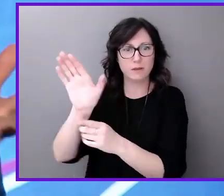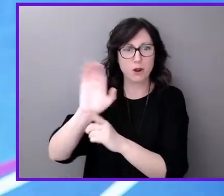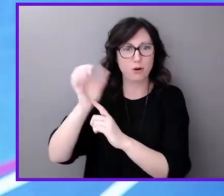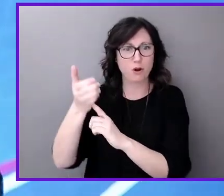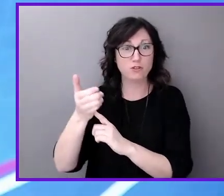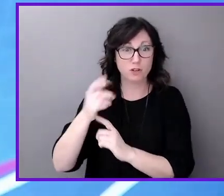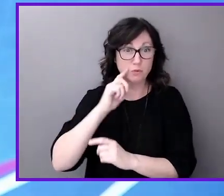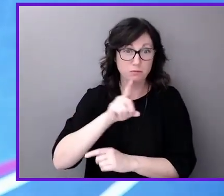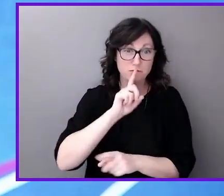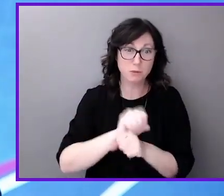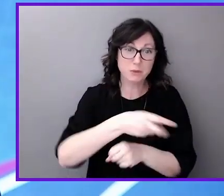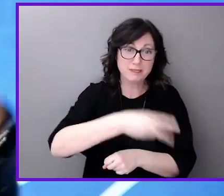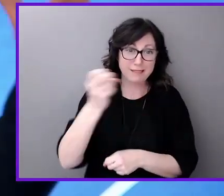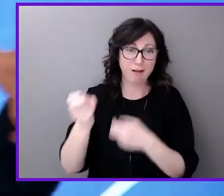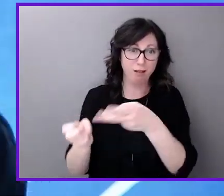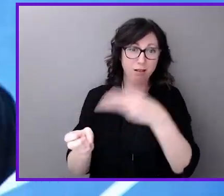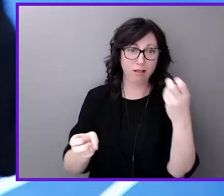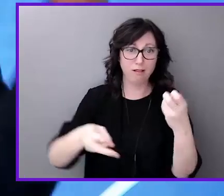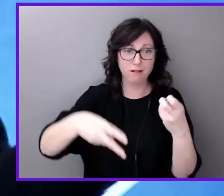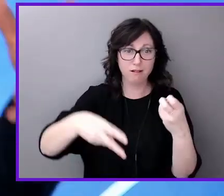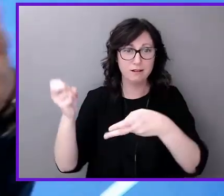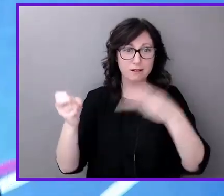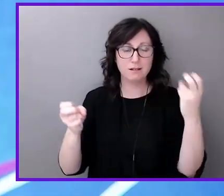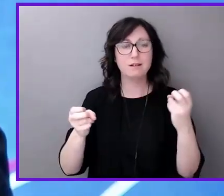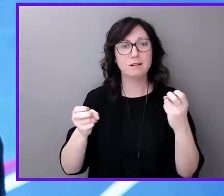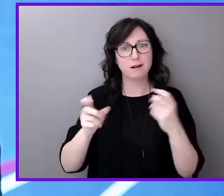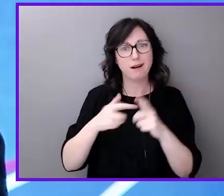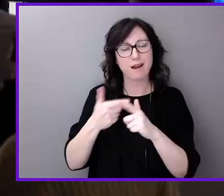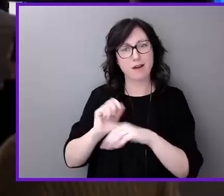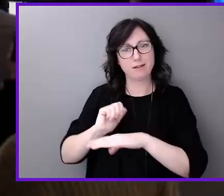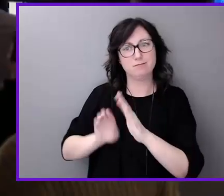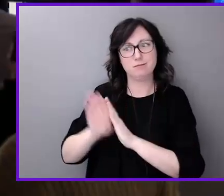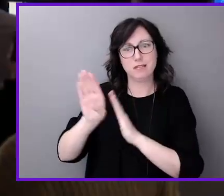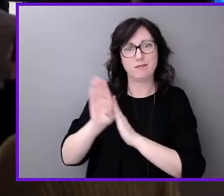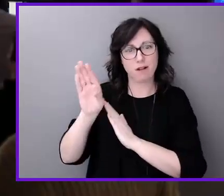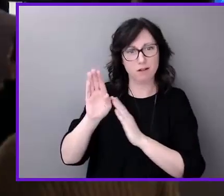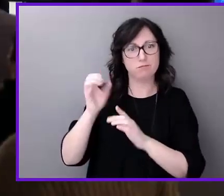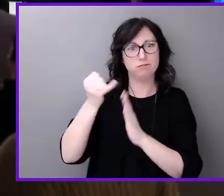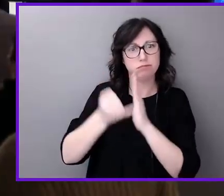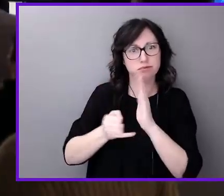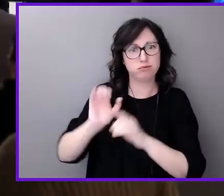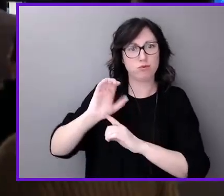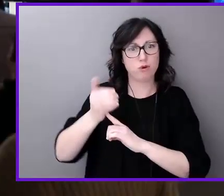them basically, to build a culture that we value so much right now.